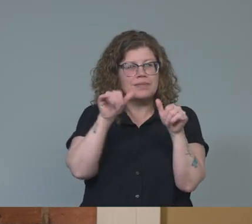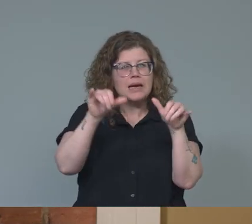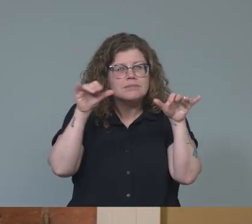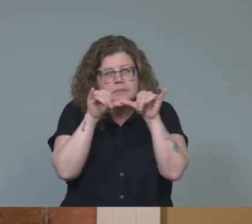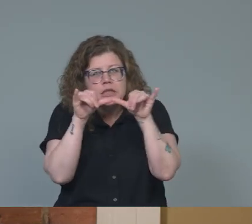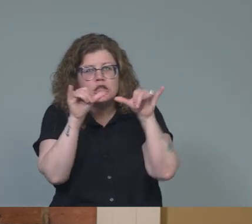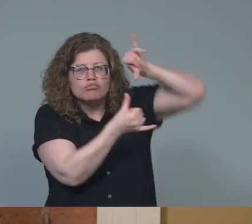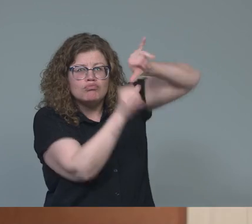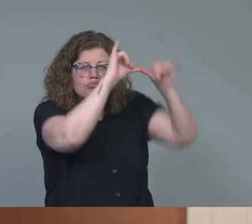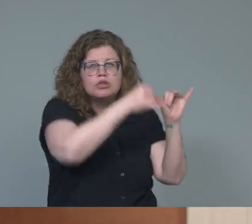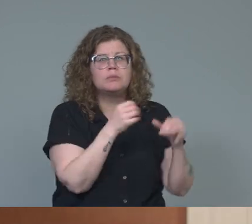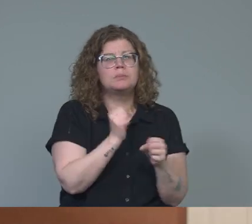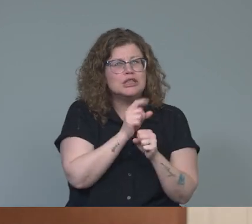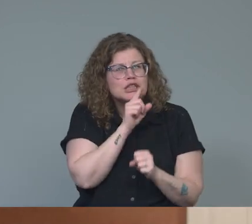with those fabricators that they have